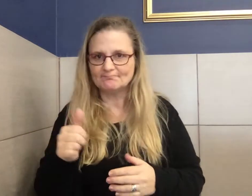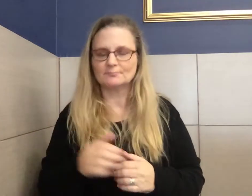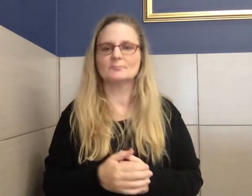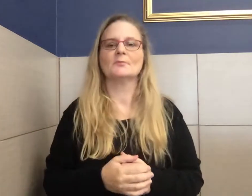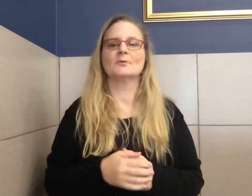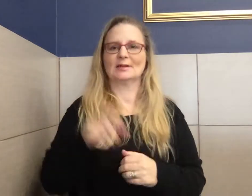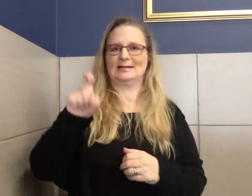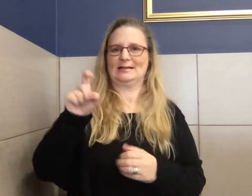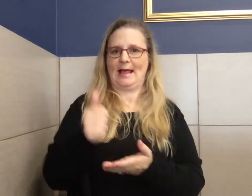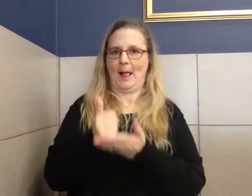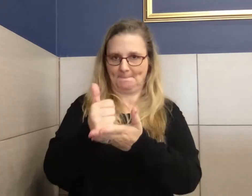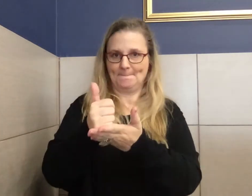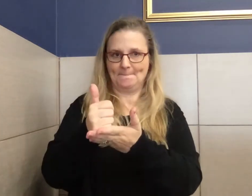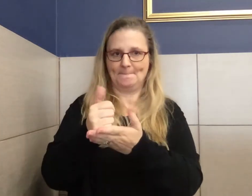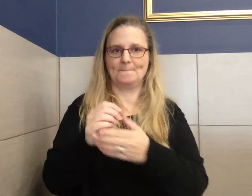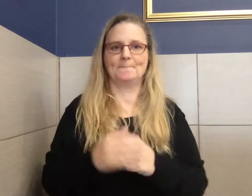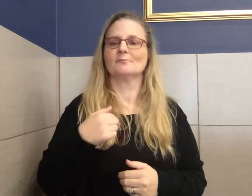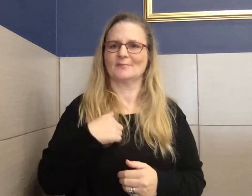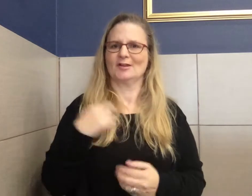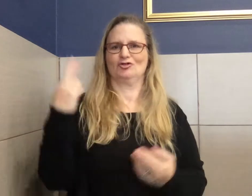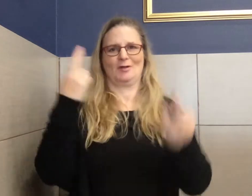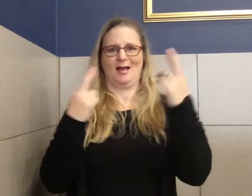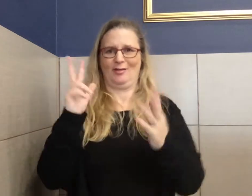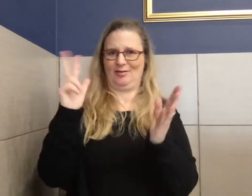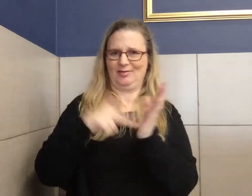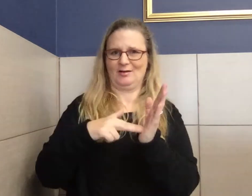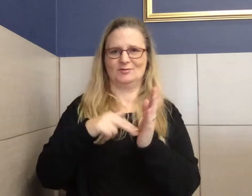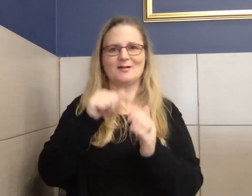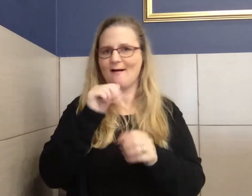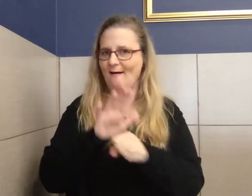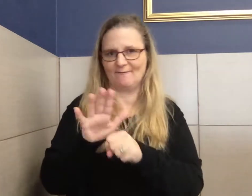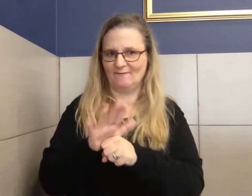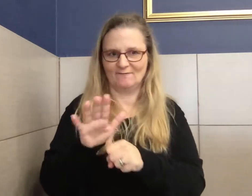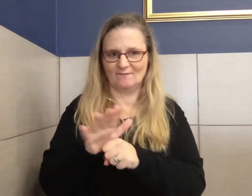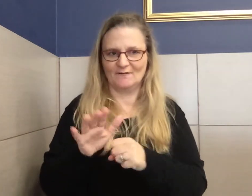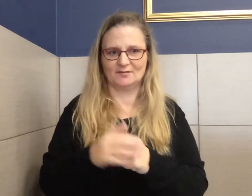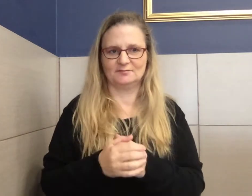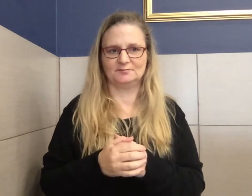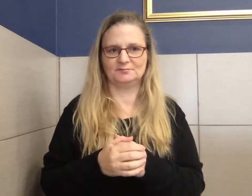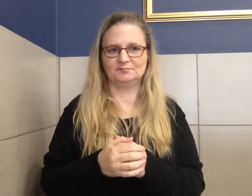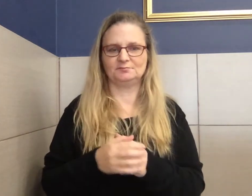So we need your help. We need more funds to help everyone out because $3,000 is not enough.